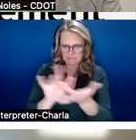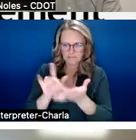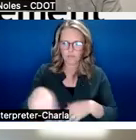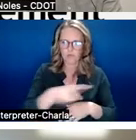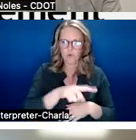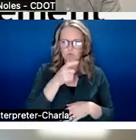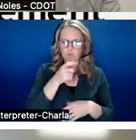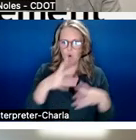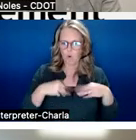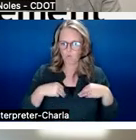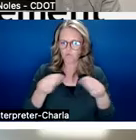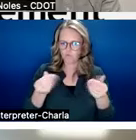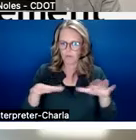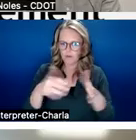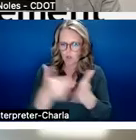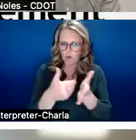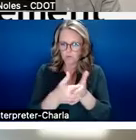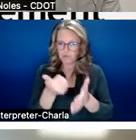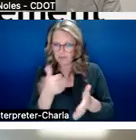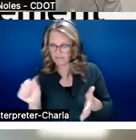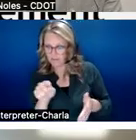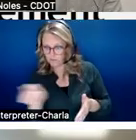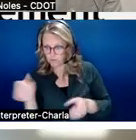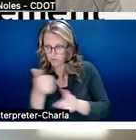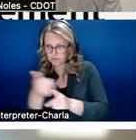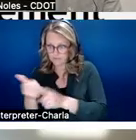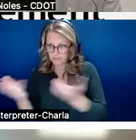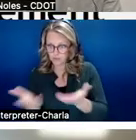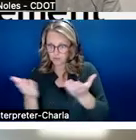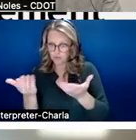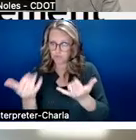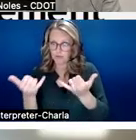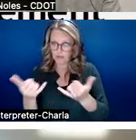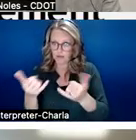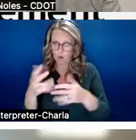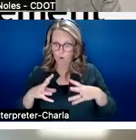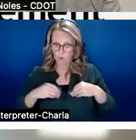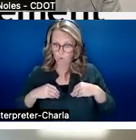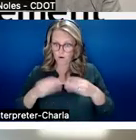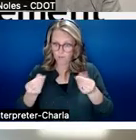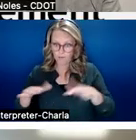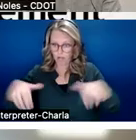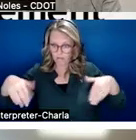So if any of the folks on the call is a property owner and has not heard about this meeting,